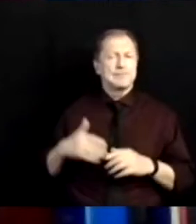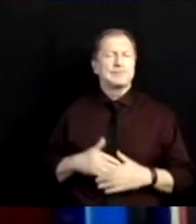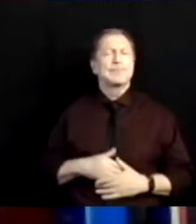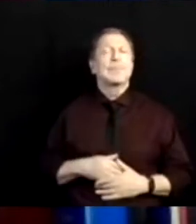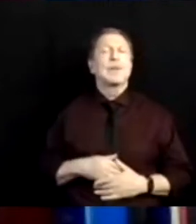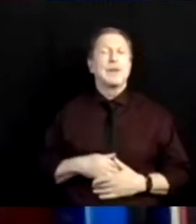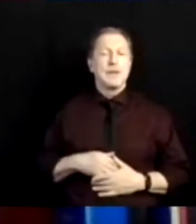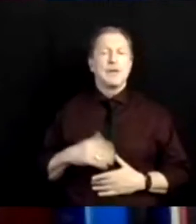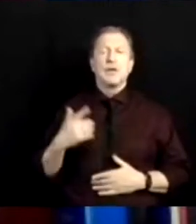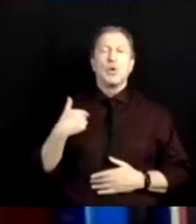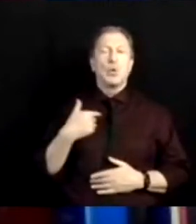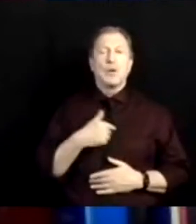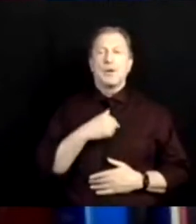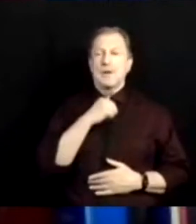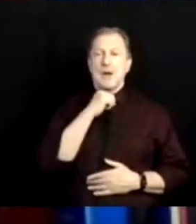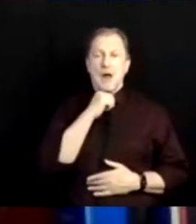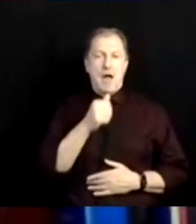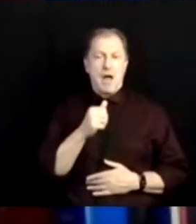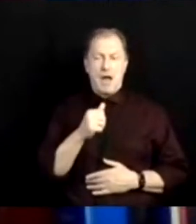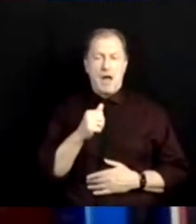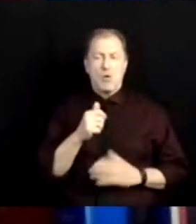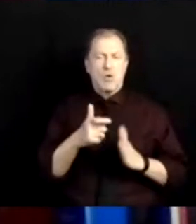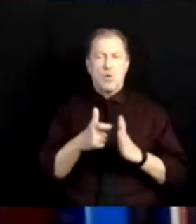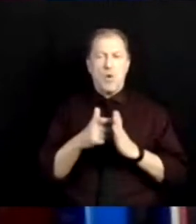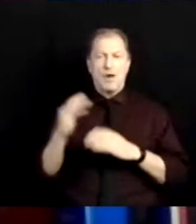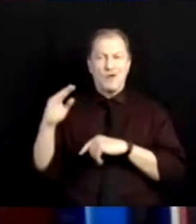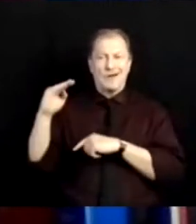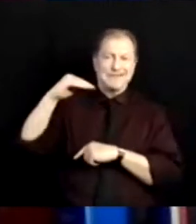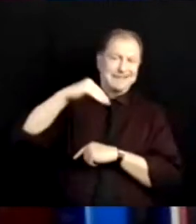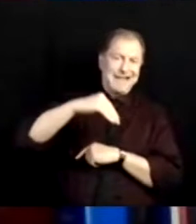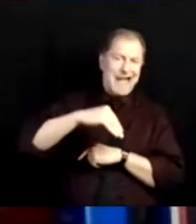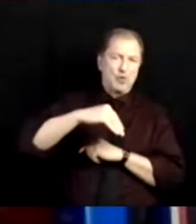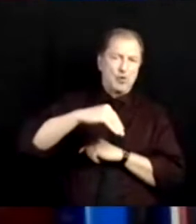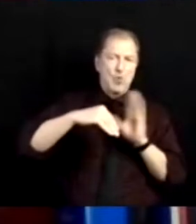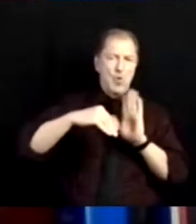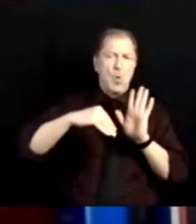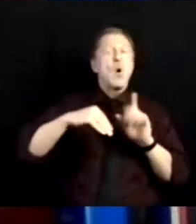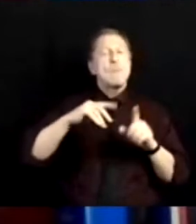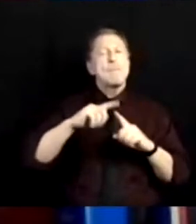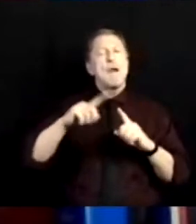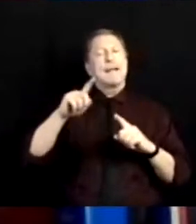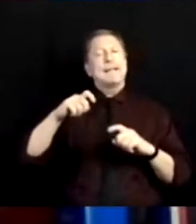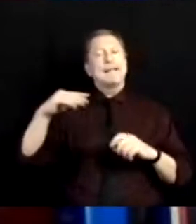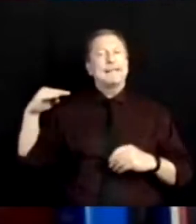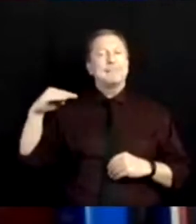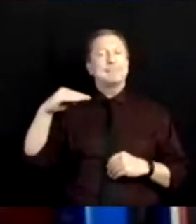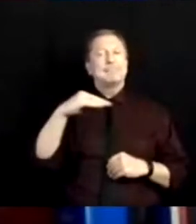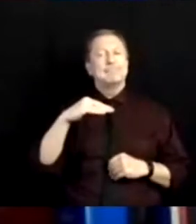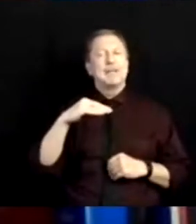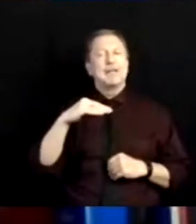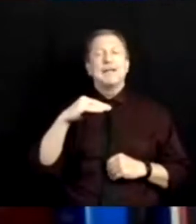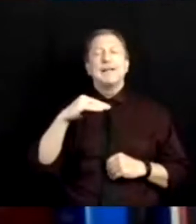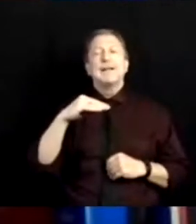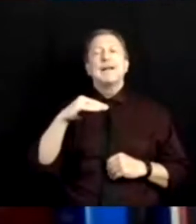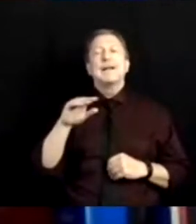ONE IS THAT ACTUALLY WE DON'T REQUIRE DOWNWARD TRENDS. WE REQUIRE STABILITY, SO THAT'S